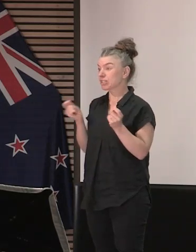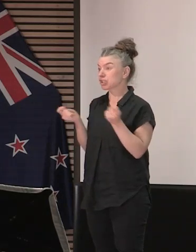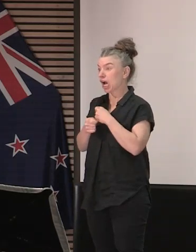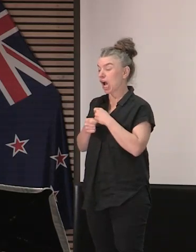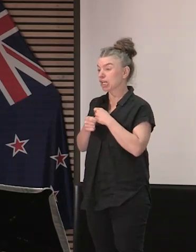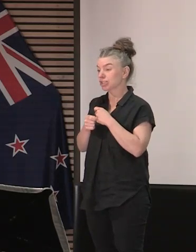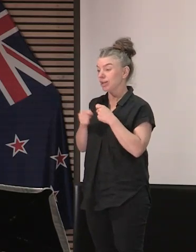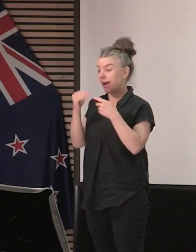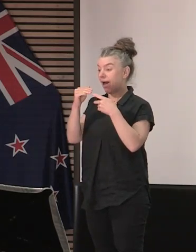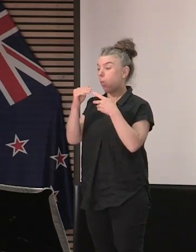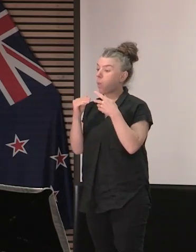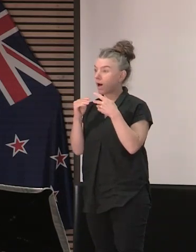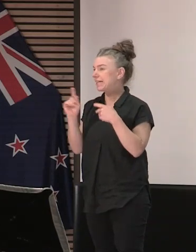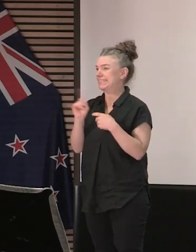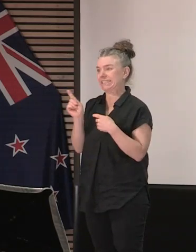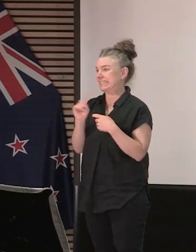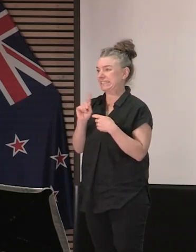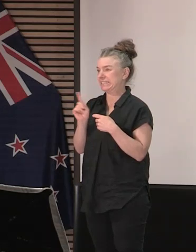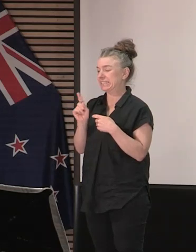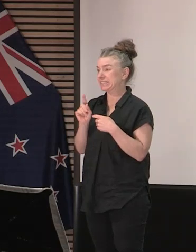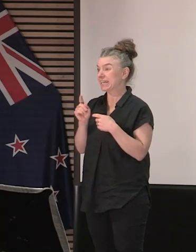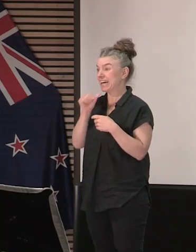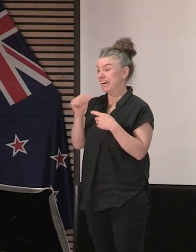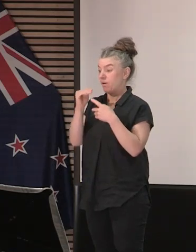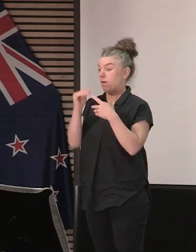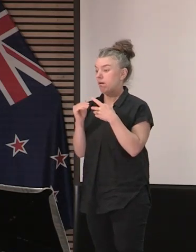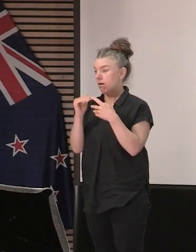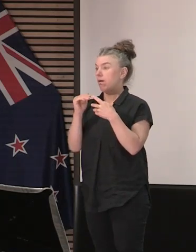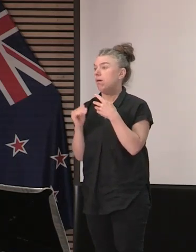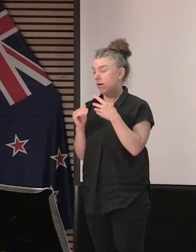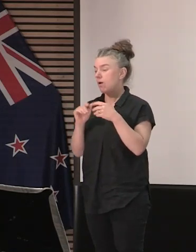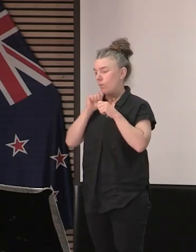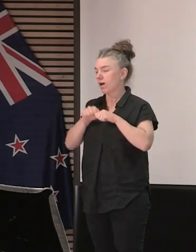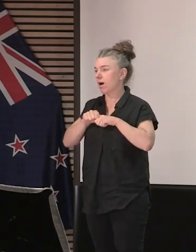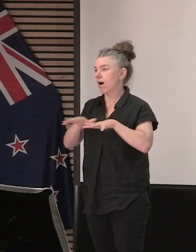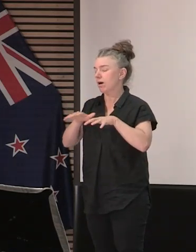Removingrestrictions would allow thevirus to rapidly spread onceagain, and we would